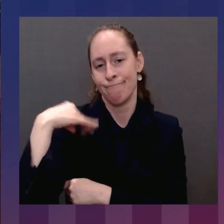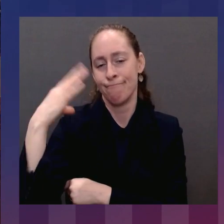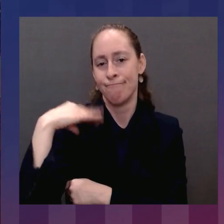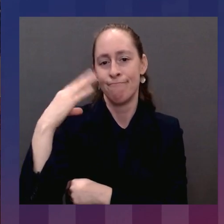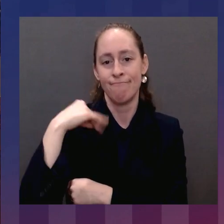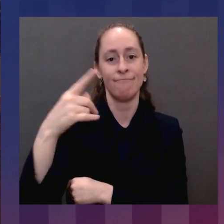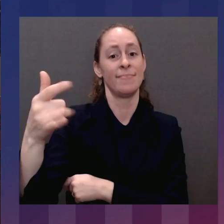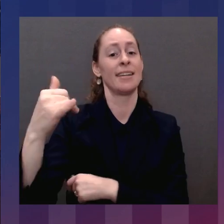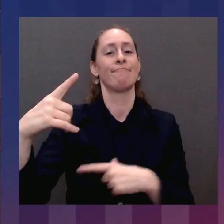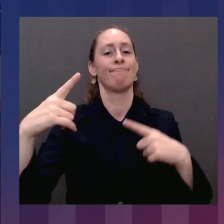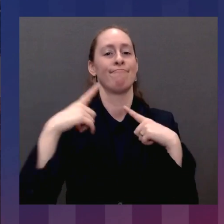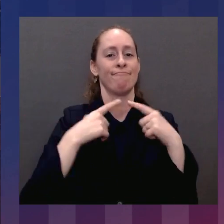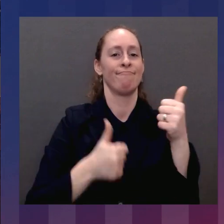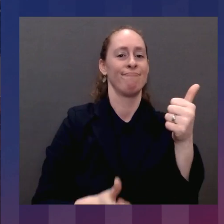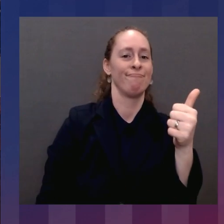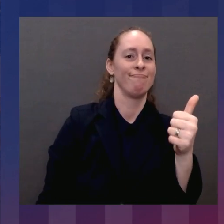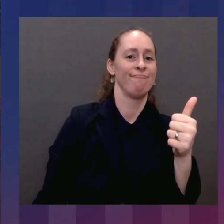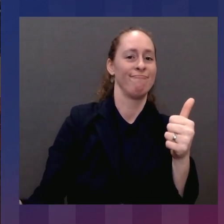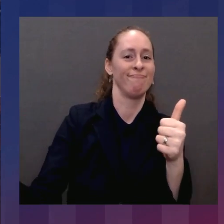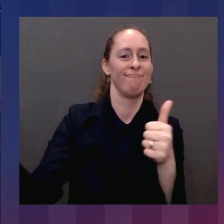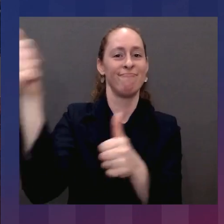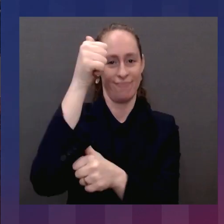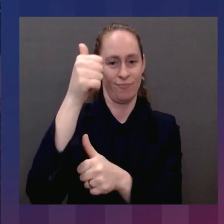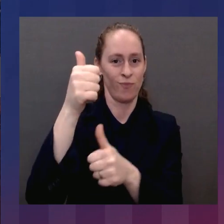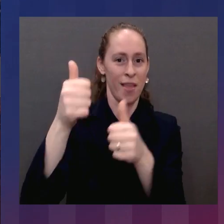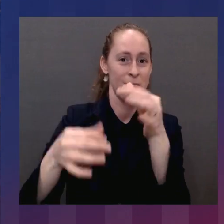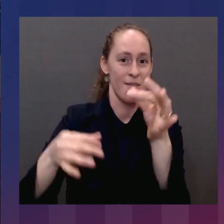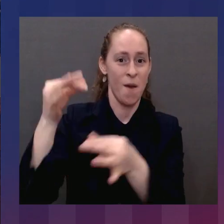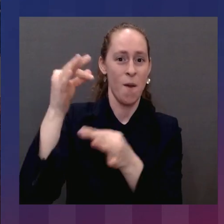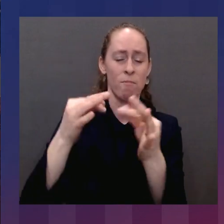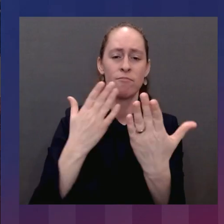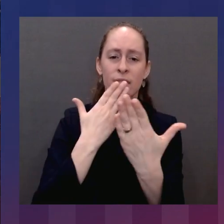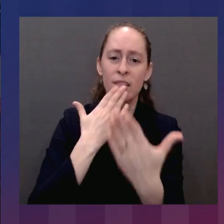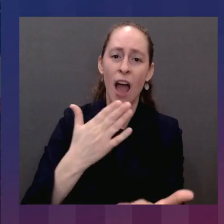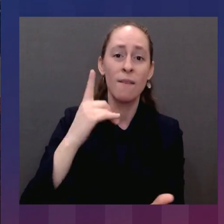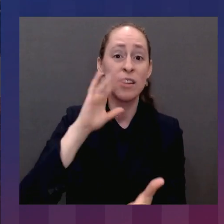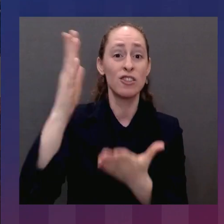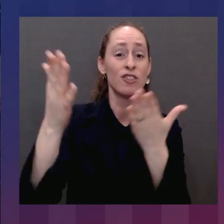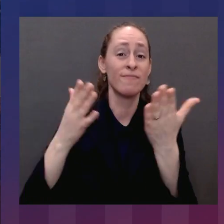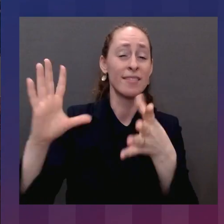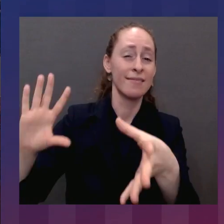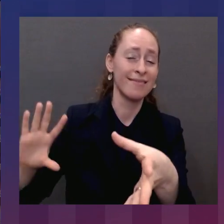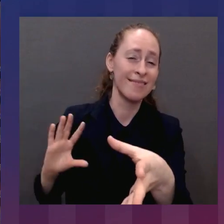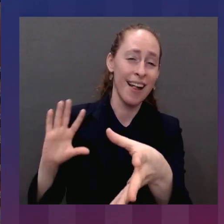Thank you thank you thank you. Get up. Let me see you.